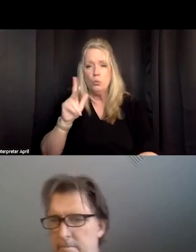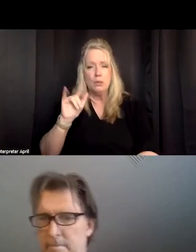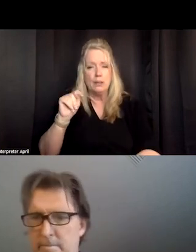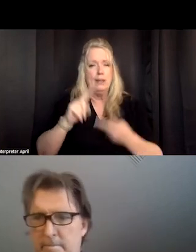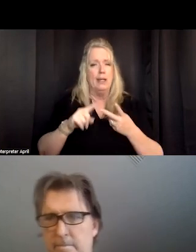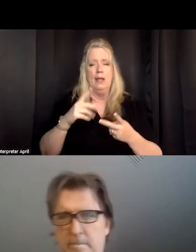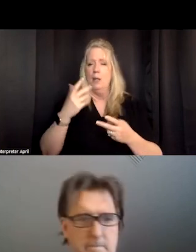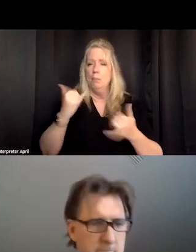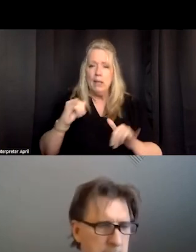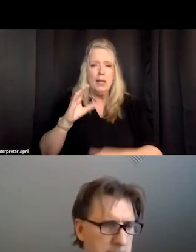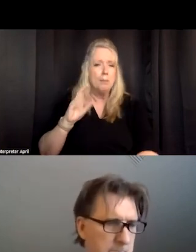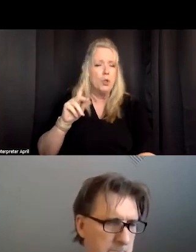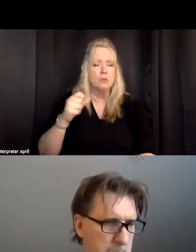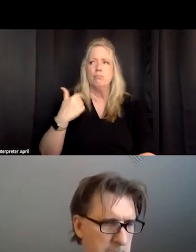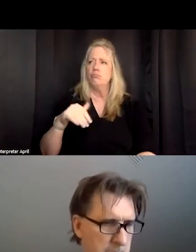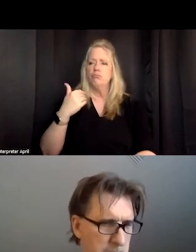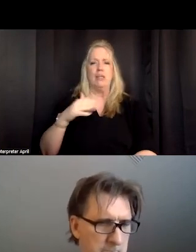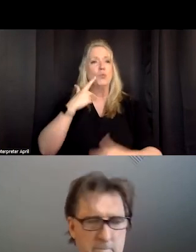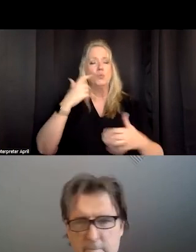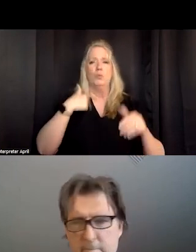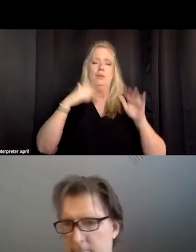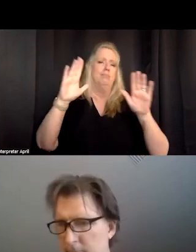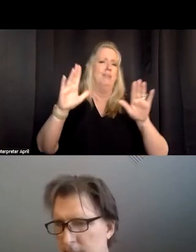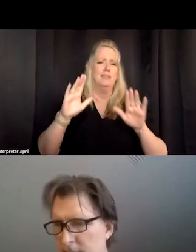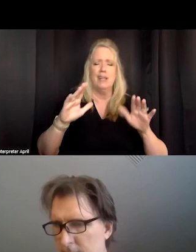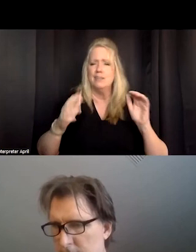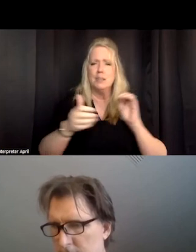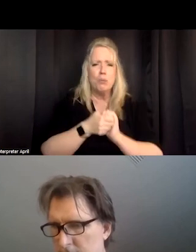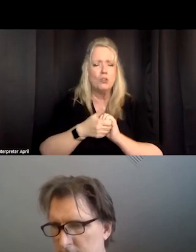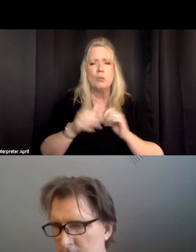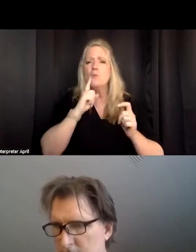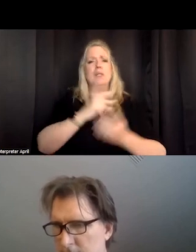JUST BEEN A FANTASTIC PARTNERSHIP. WE REALLY APPRECIATE ALL OF THE PARTNERS THAT HAVE